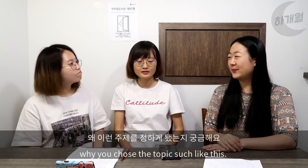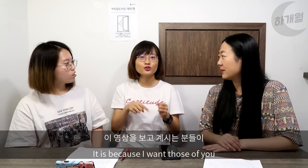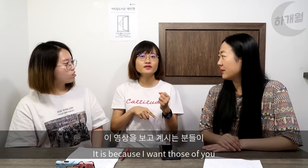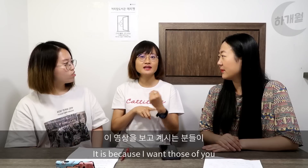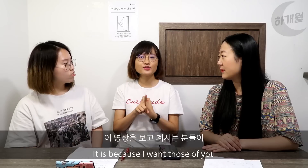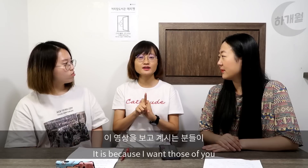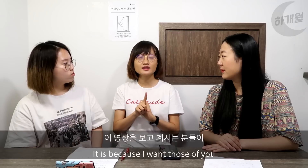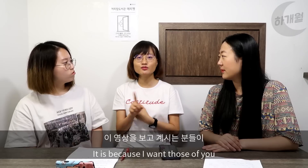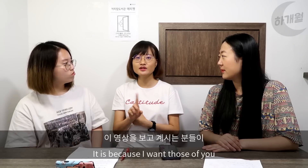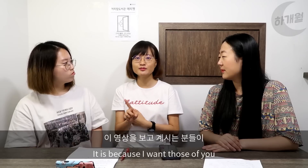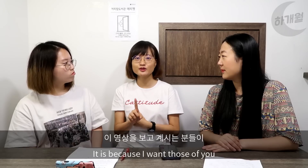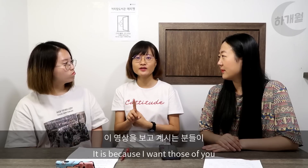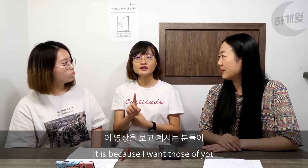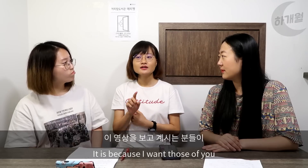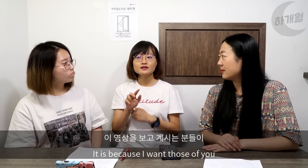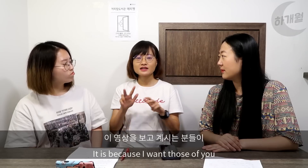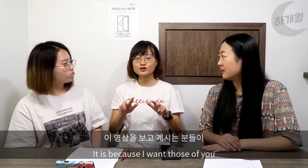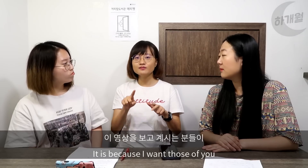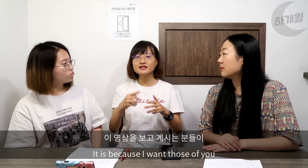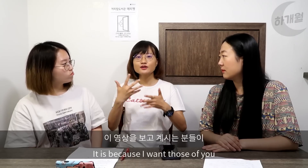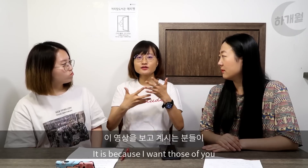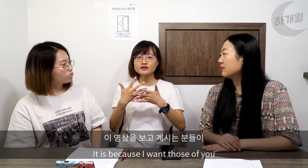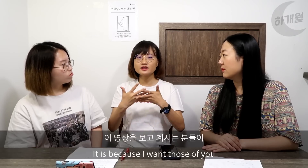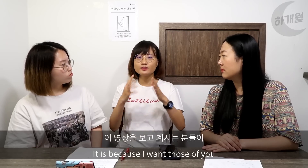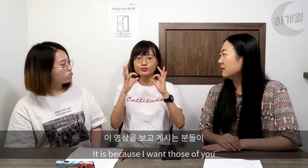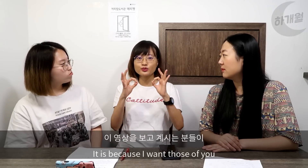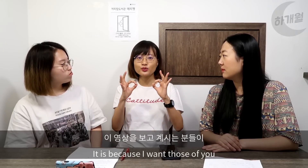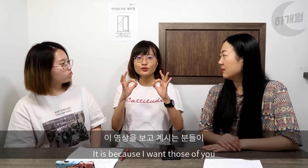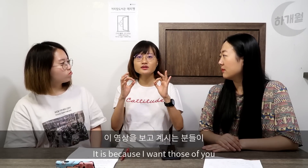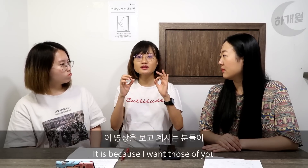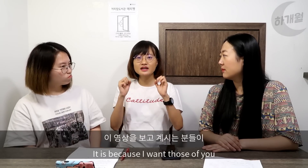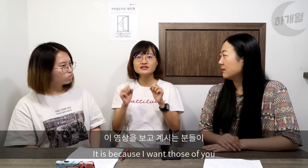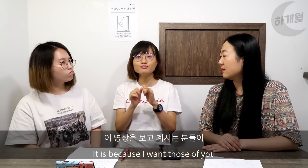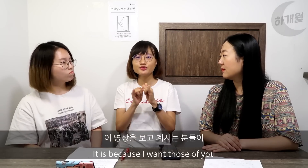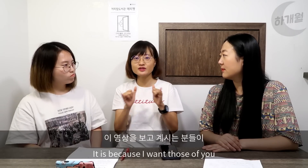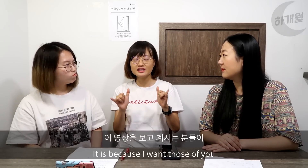It is because I want those of you